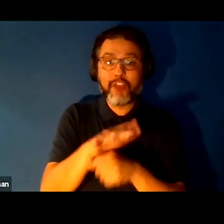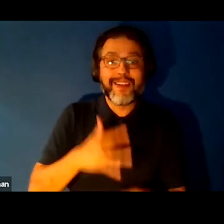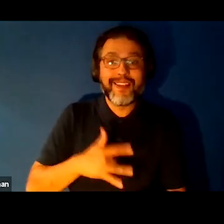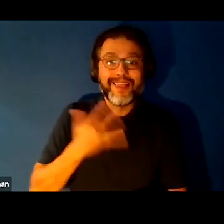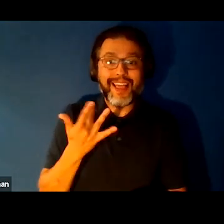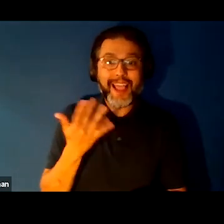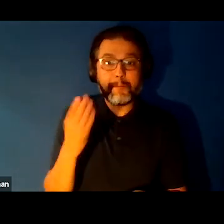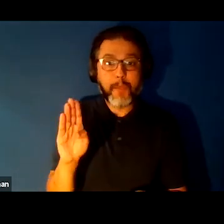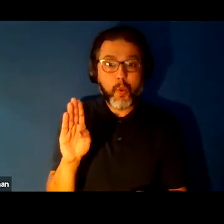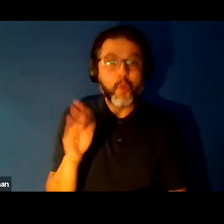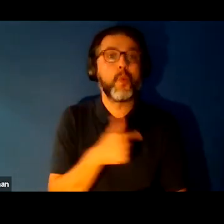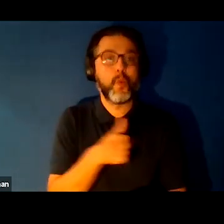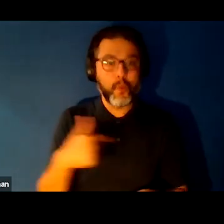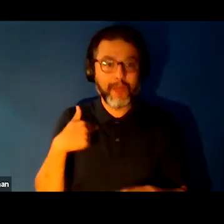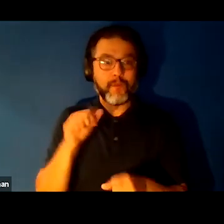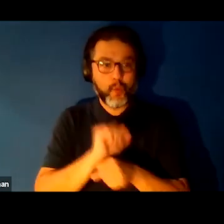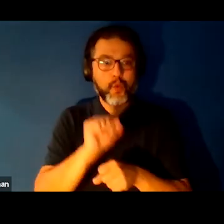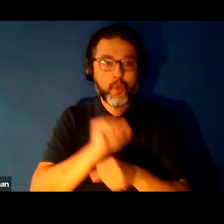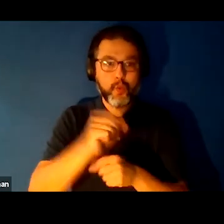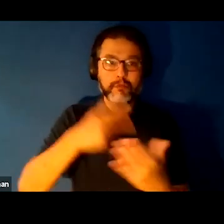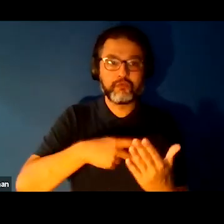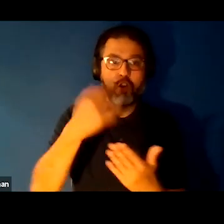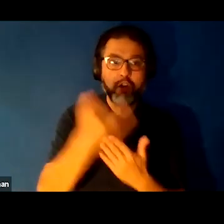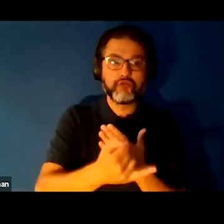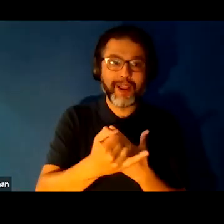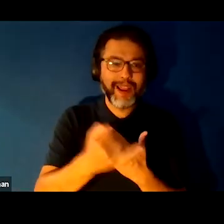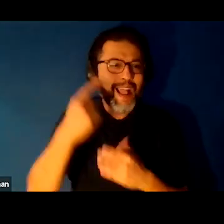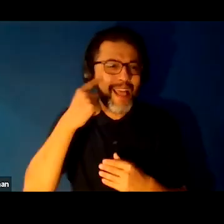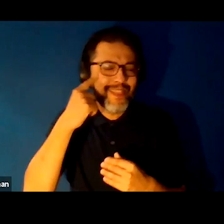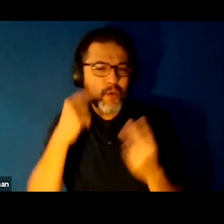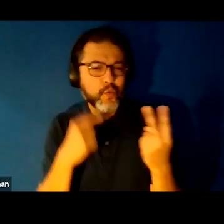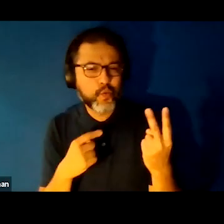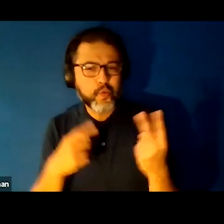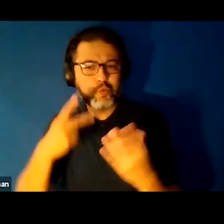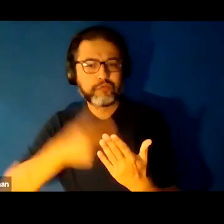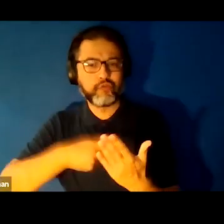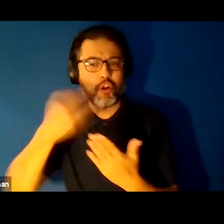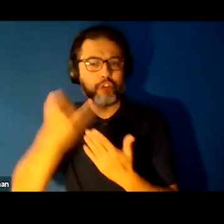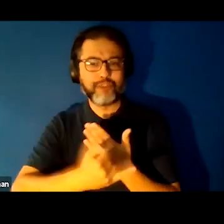I think there are 2 projects that are shown on here that didn't get executed or are not part of our work.